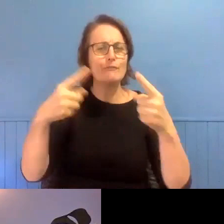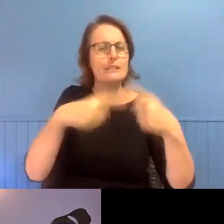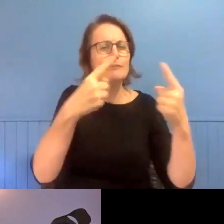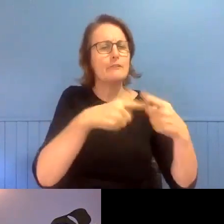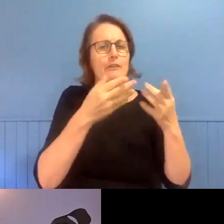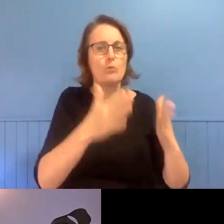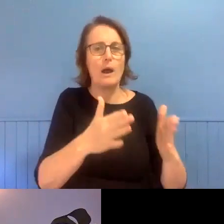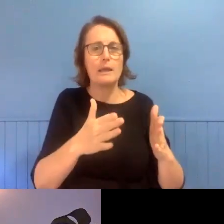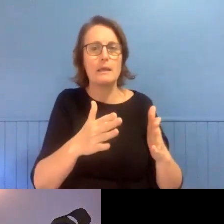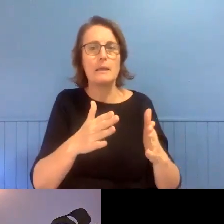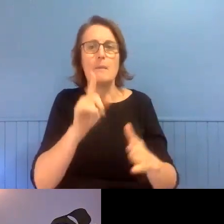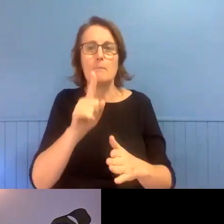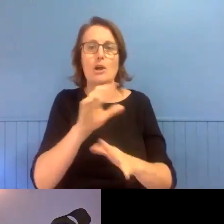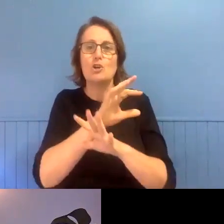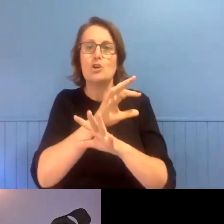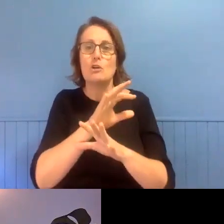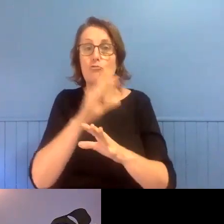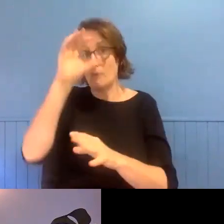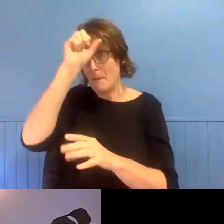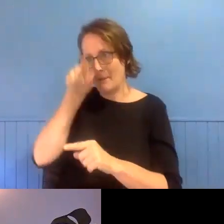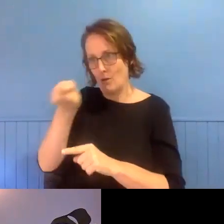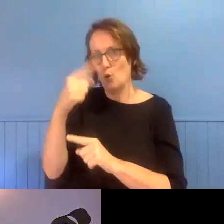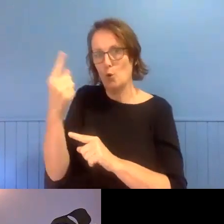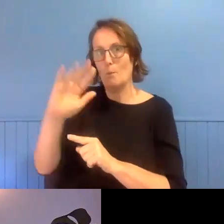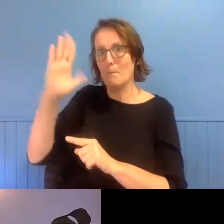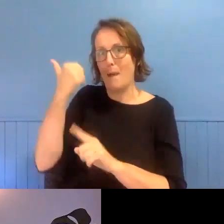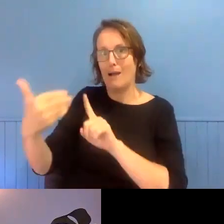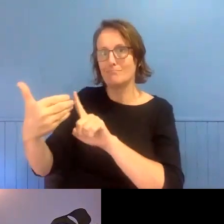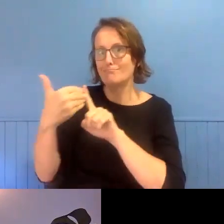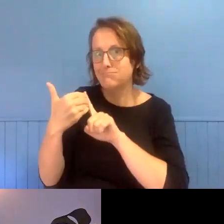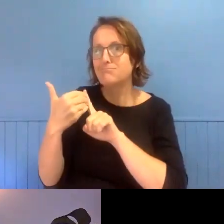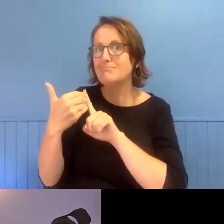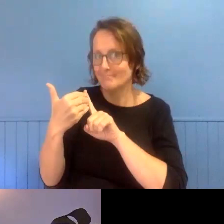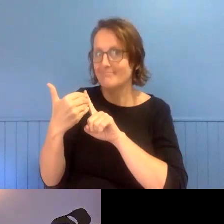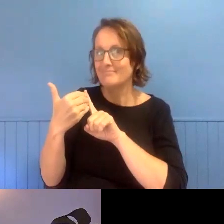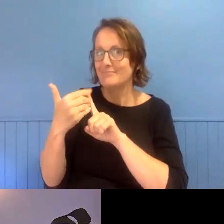thinking about how you allocate resources between those two things.